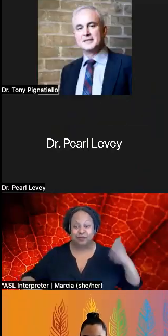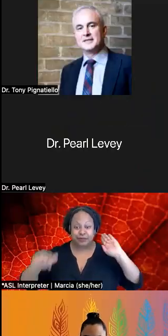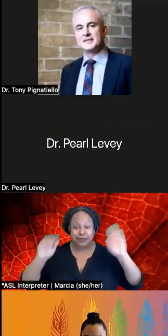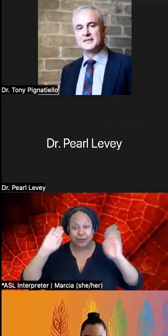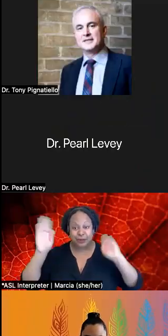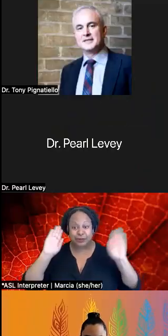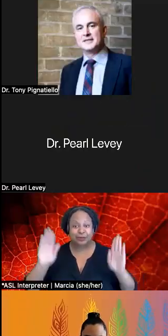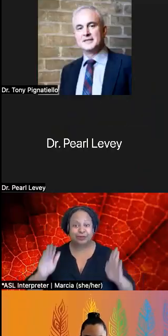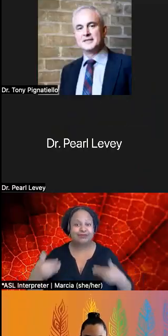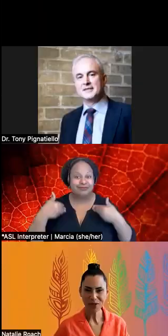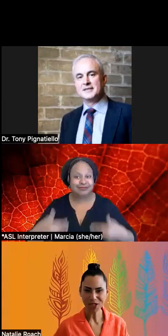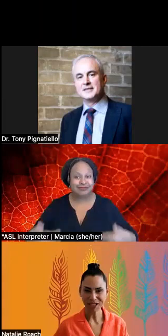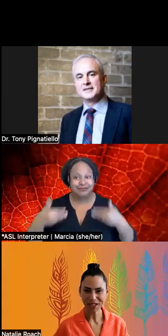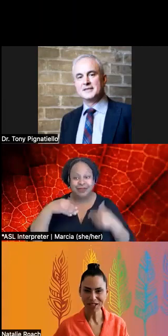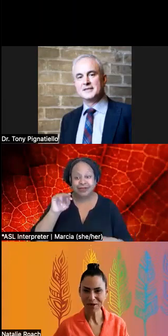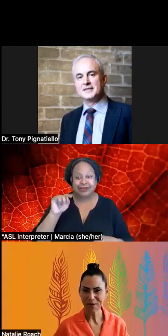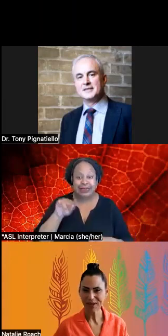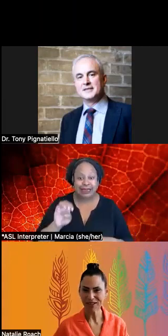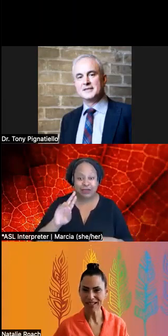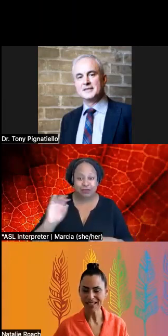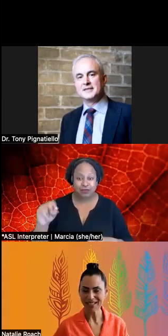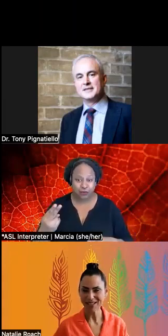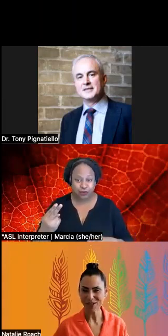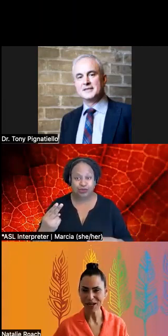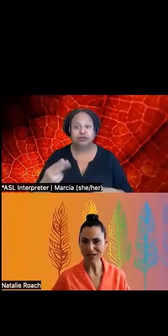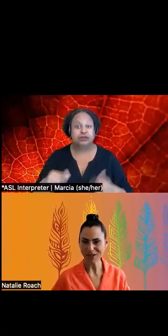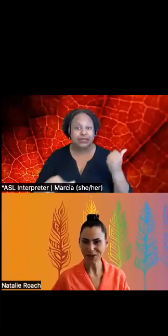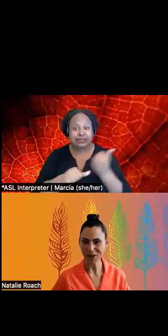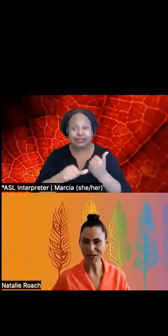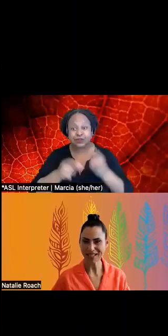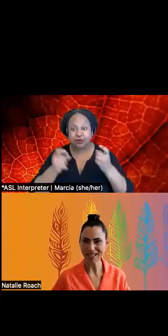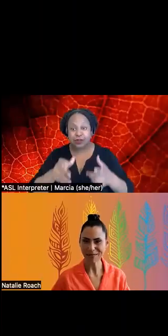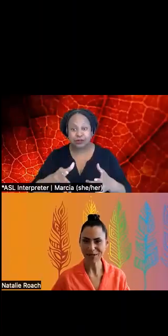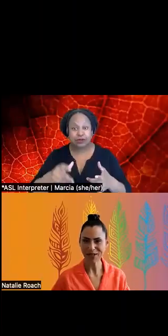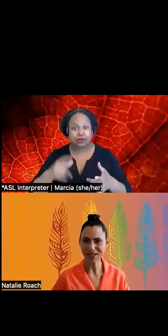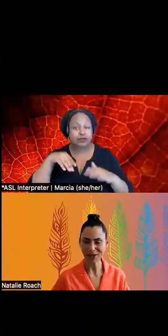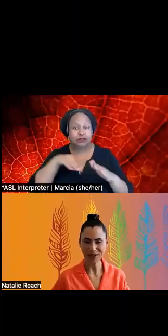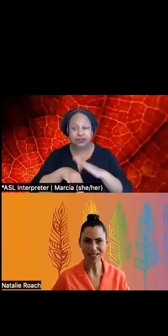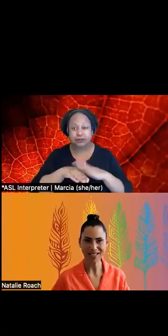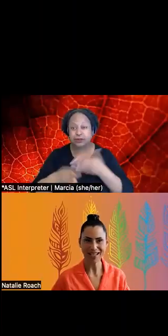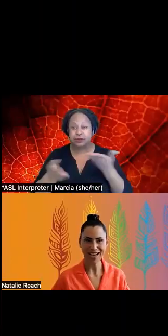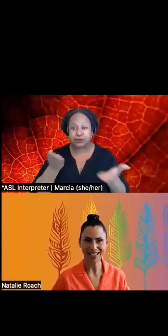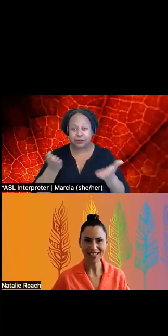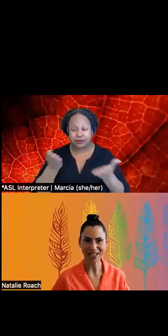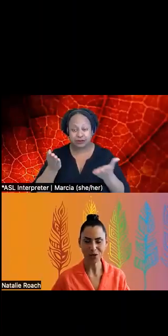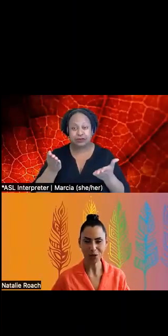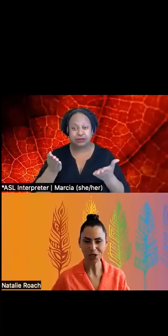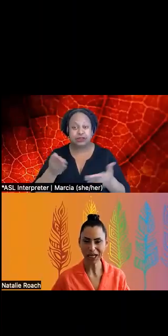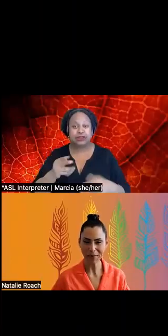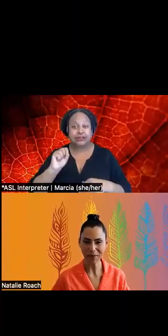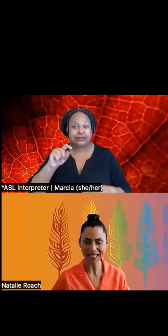It's Natalie Roach here, one of the assistant directors for accessibility services at the St. George campus.